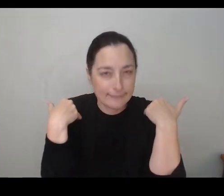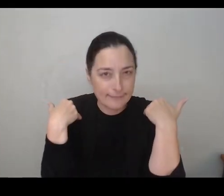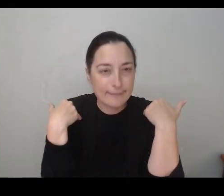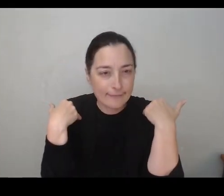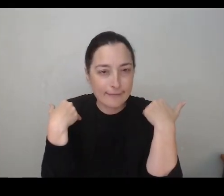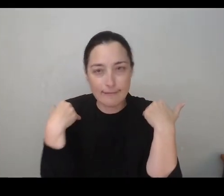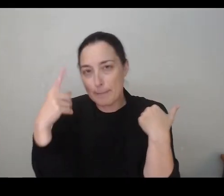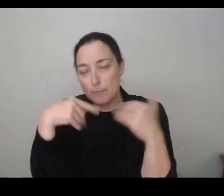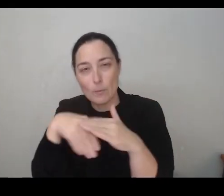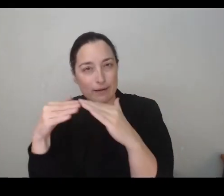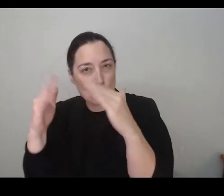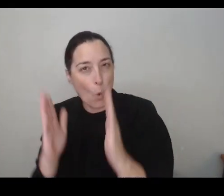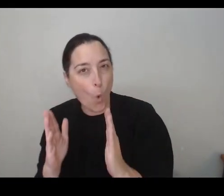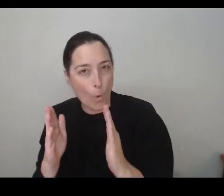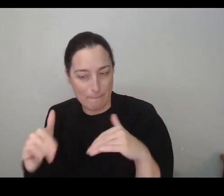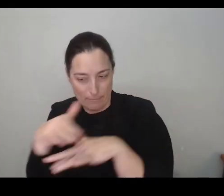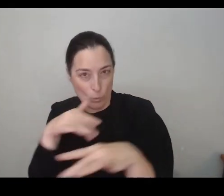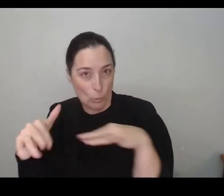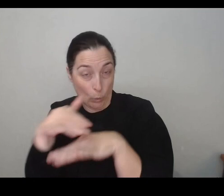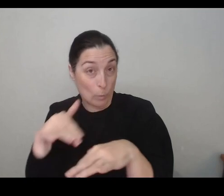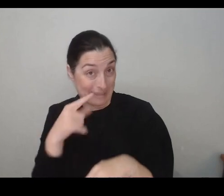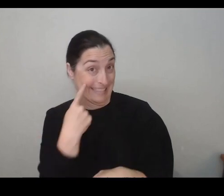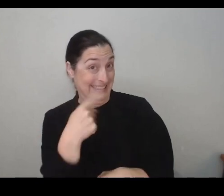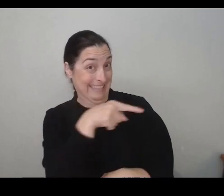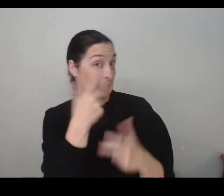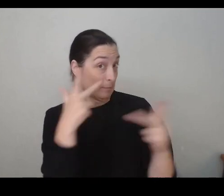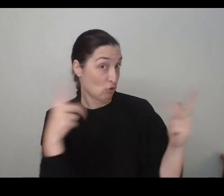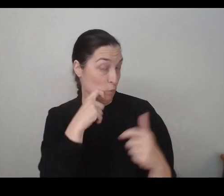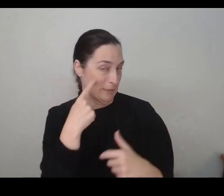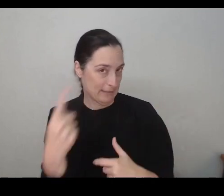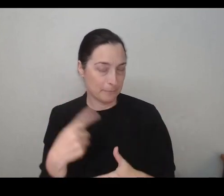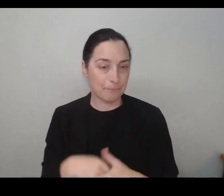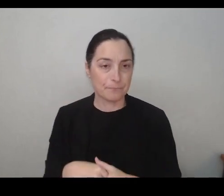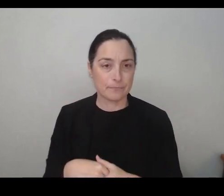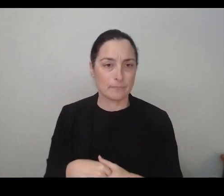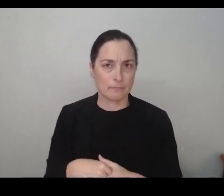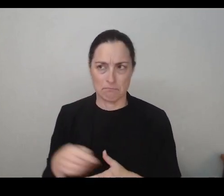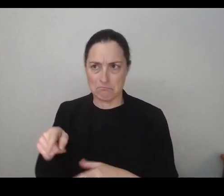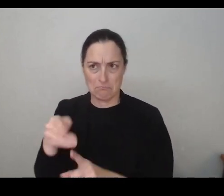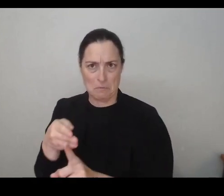that is in the exhibition. He never made an image like that when he was in Tahiti.